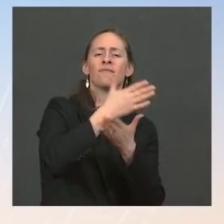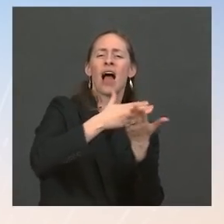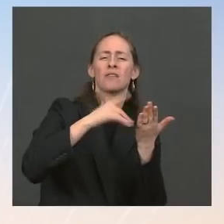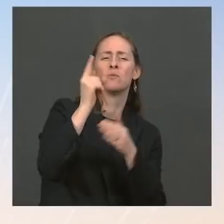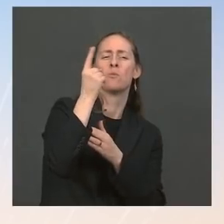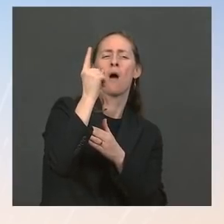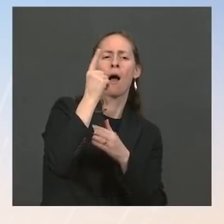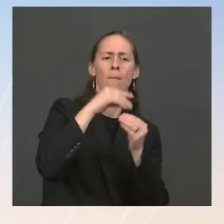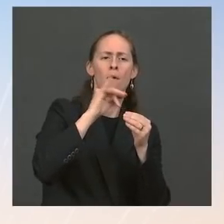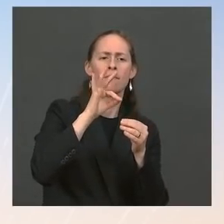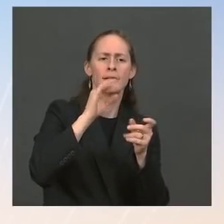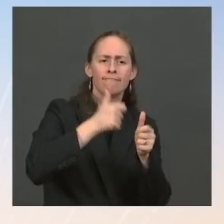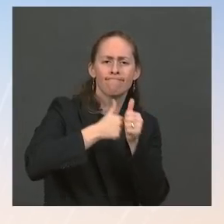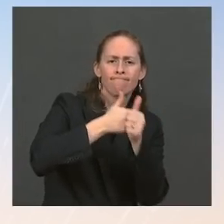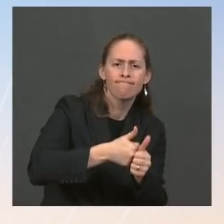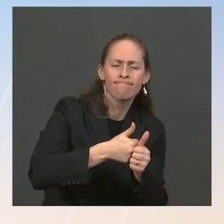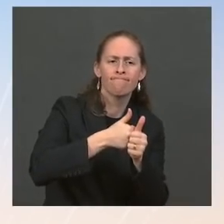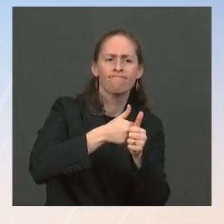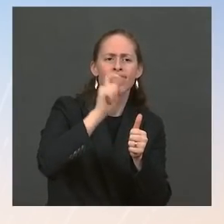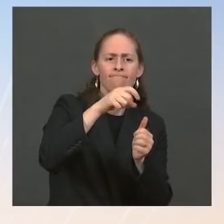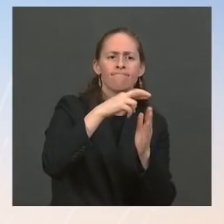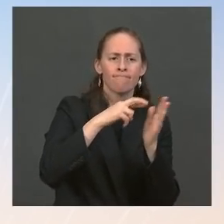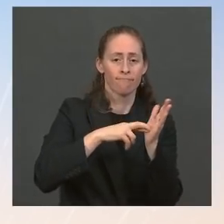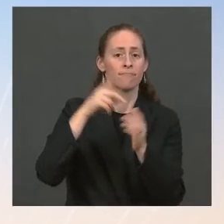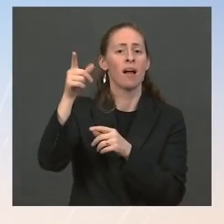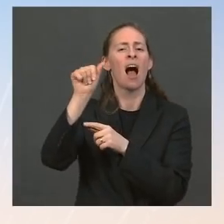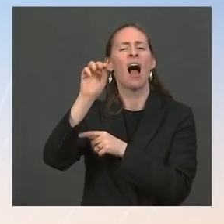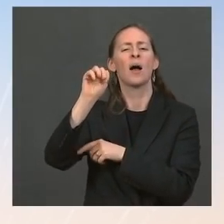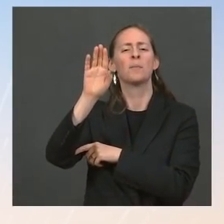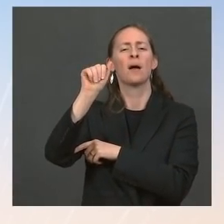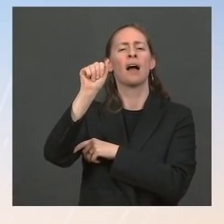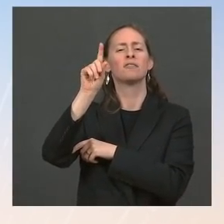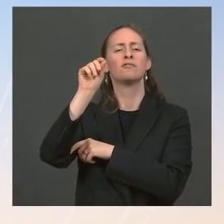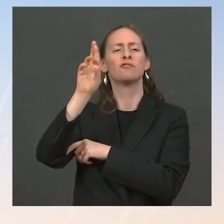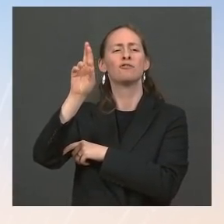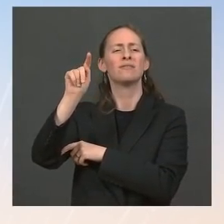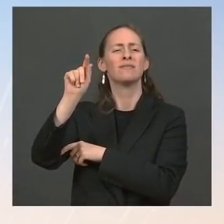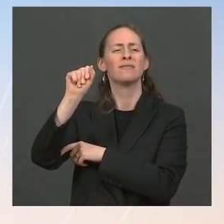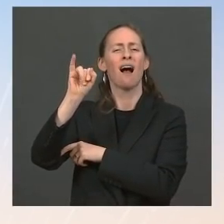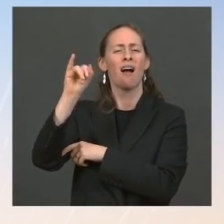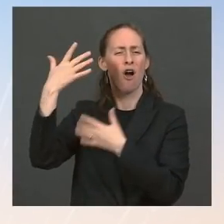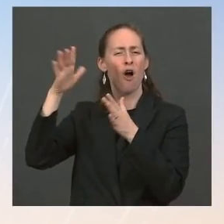we've restarted our domestic tariff exclusions process to mitigate the effects of certain tariffs because,